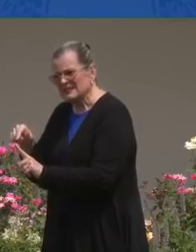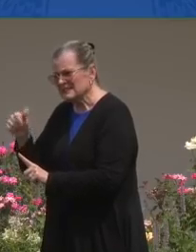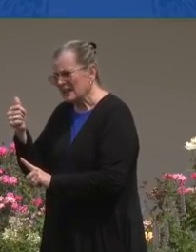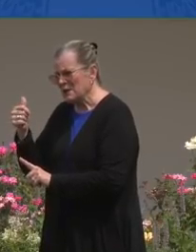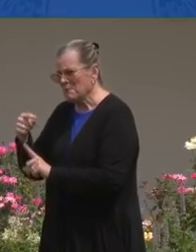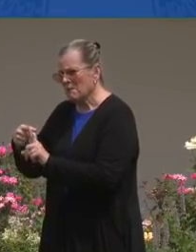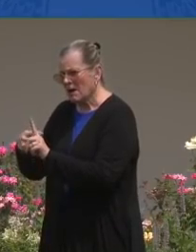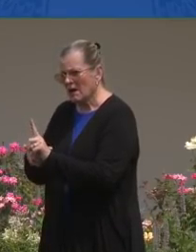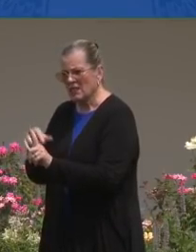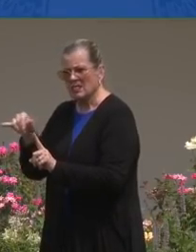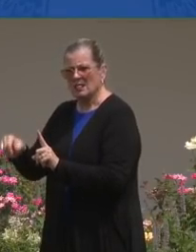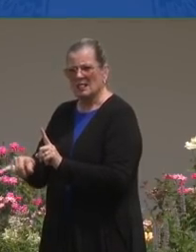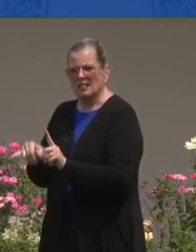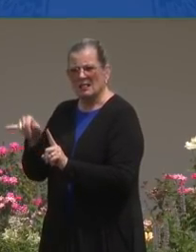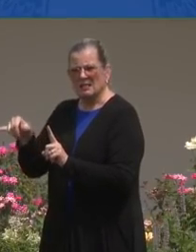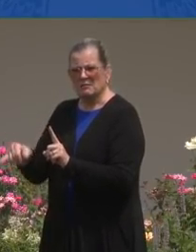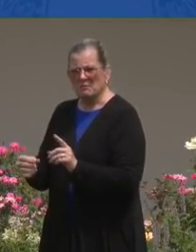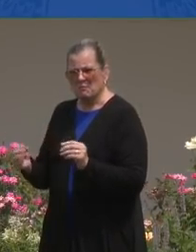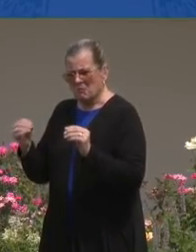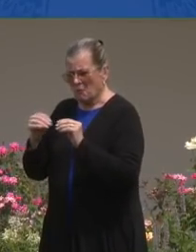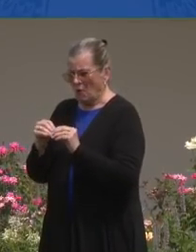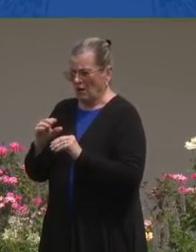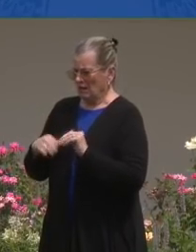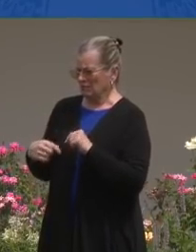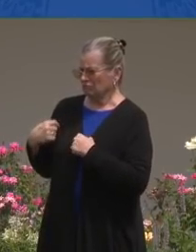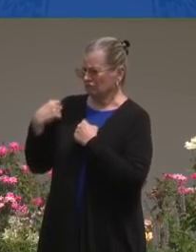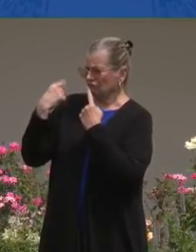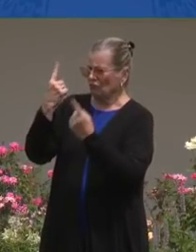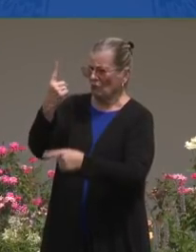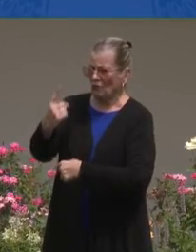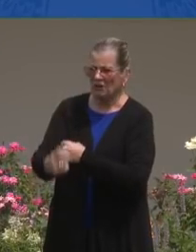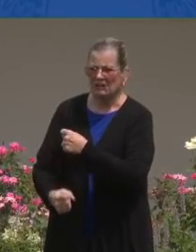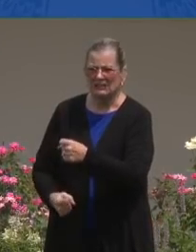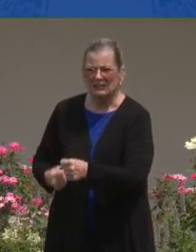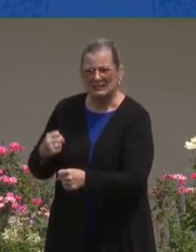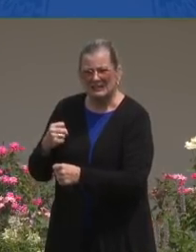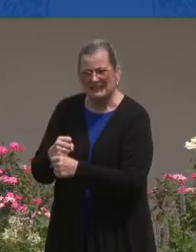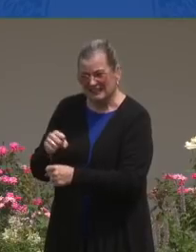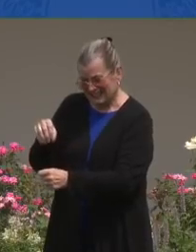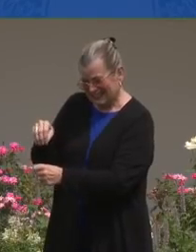While in a nursing home, a program called Money Follows the Person intervened,